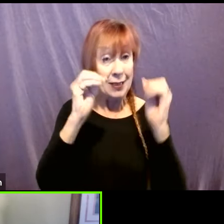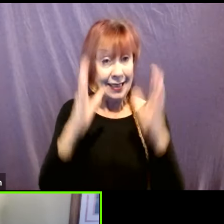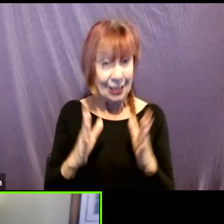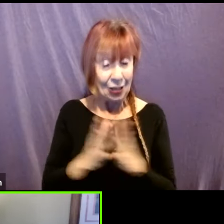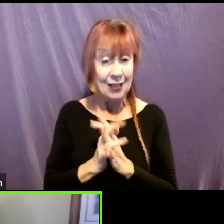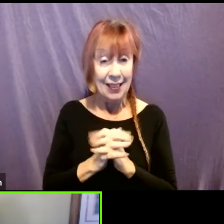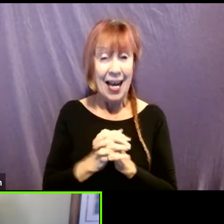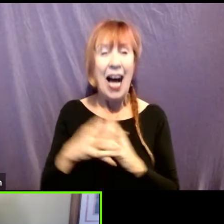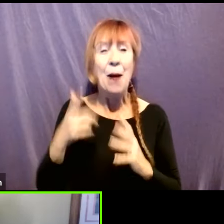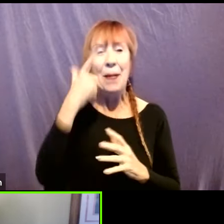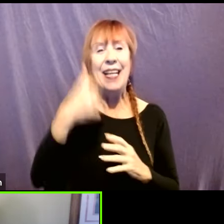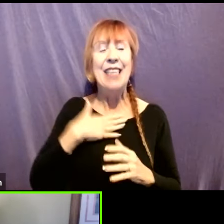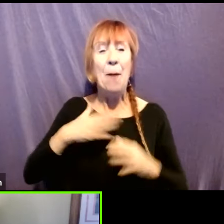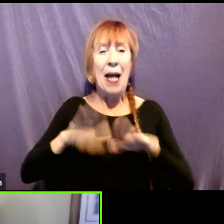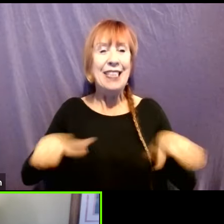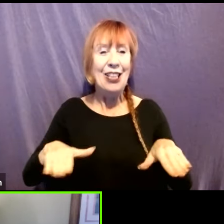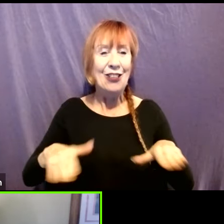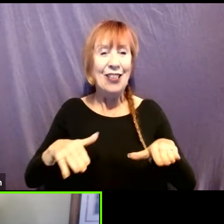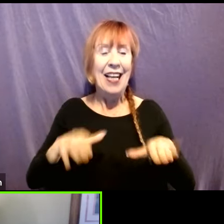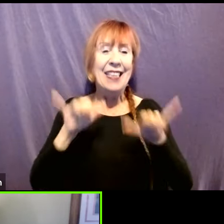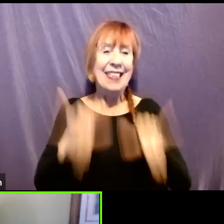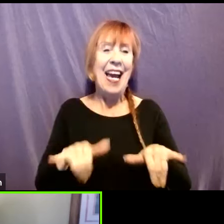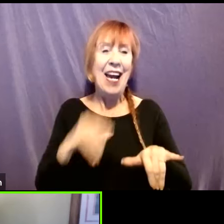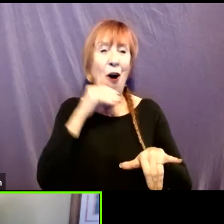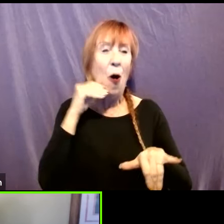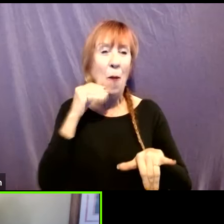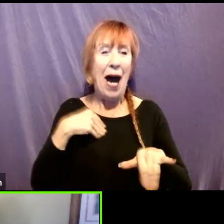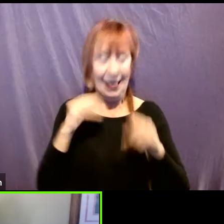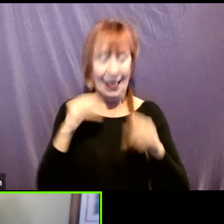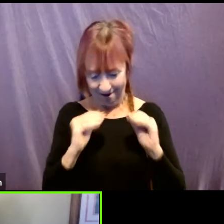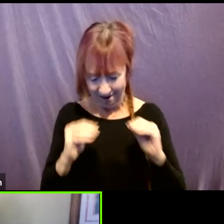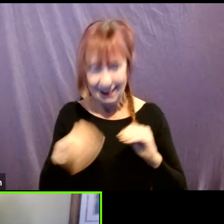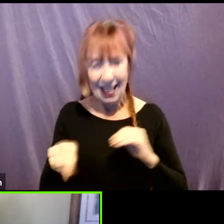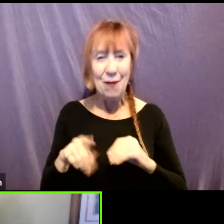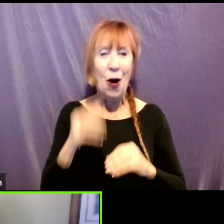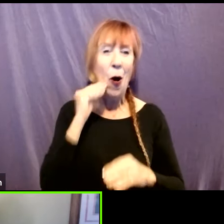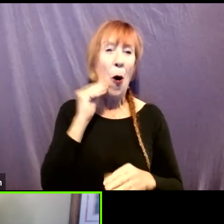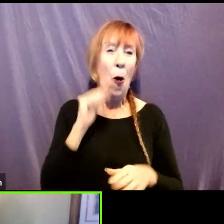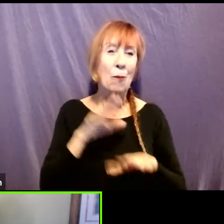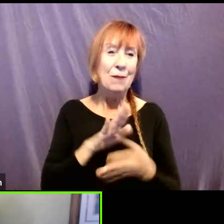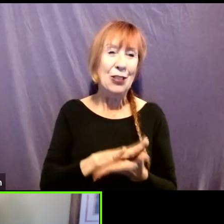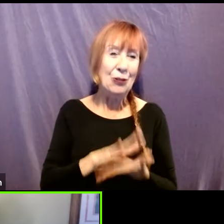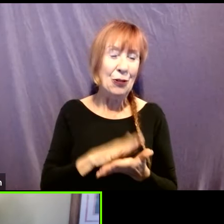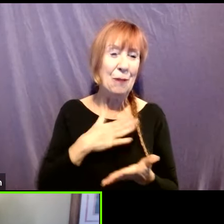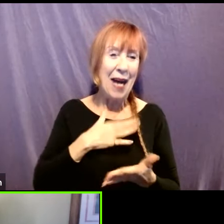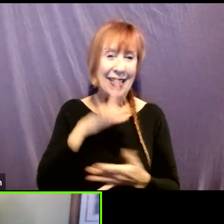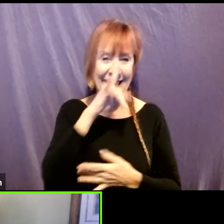two children. And we're actually on a quarantine getaway